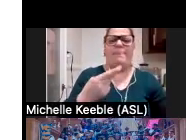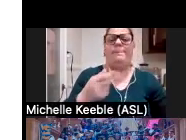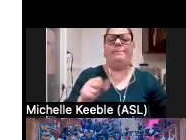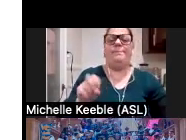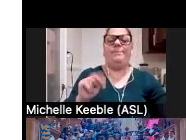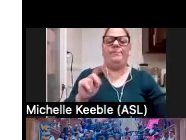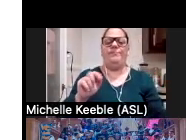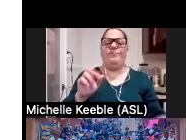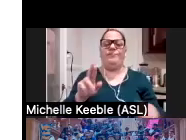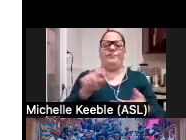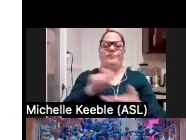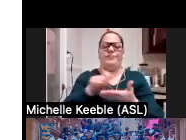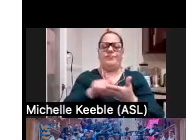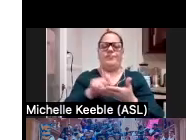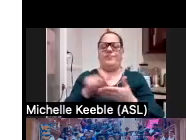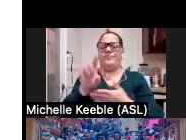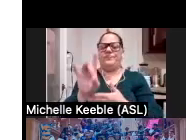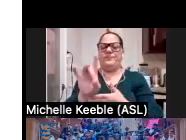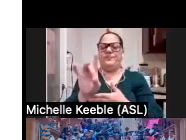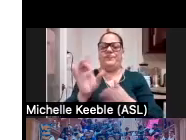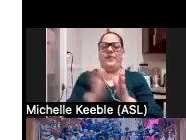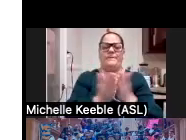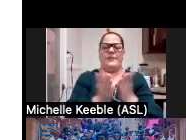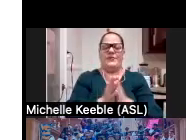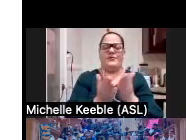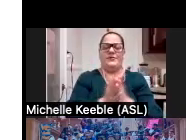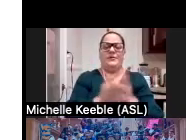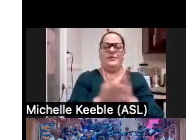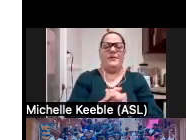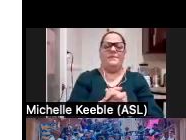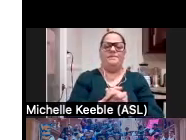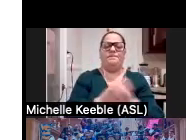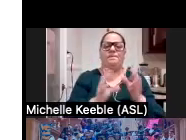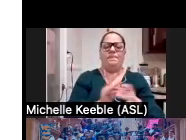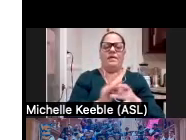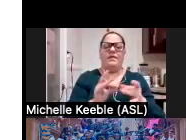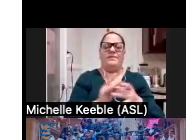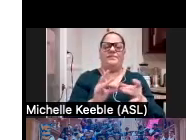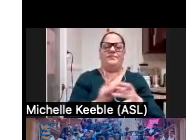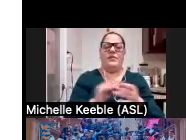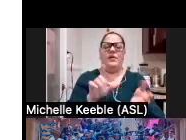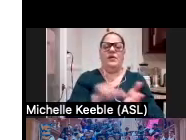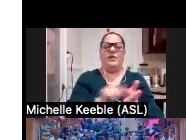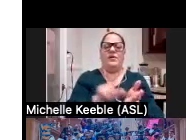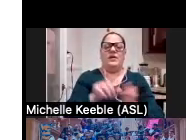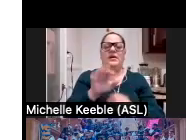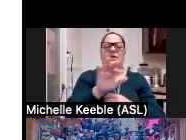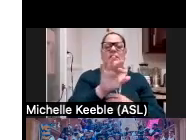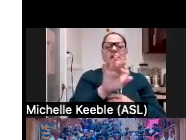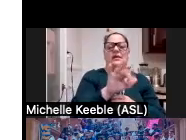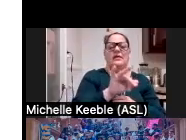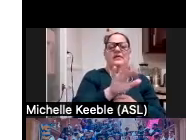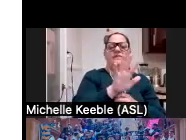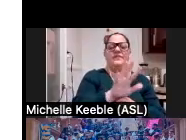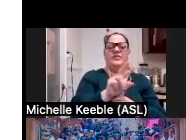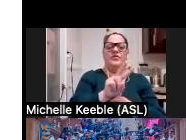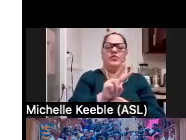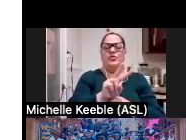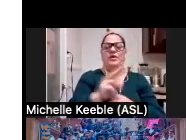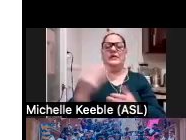best known for “A Man's Stature” which was printed in 1952. uh reprinted in 1989 and since then